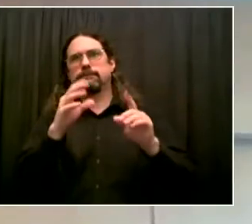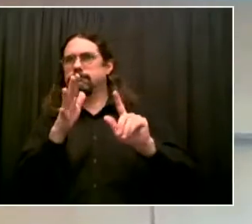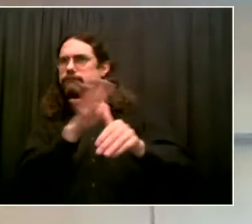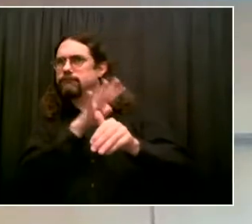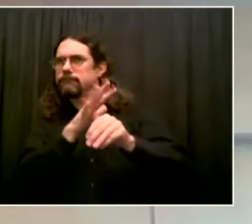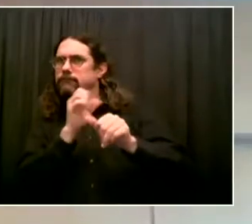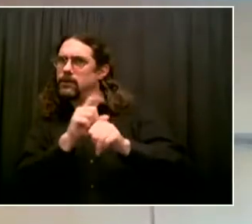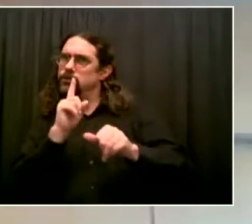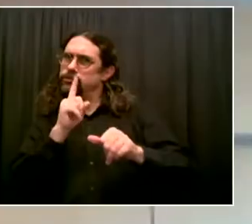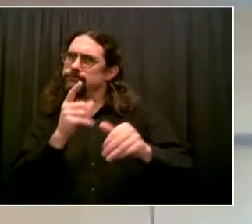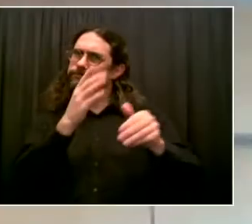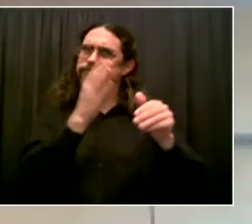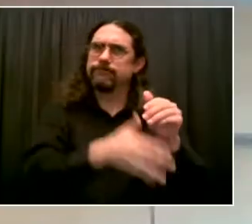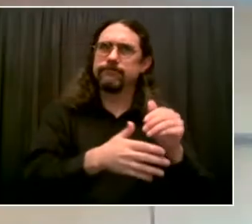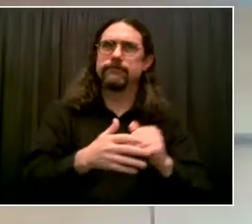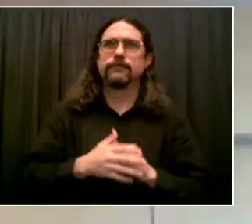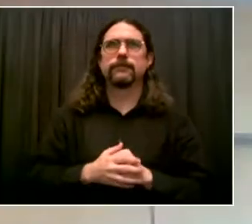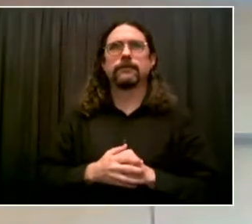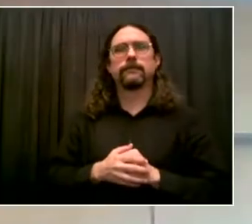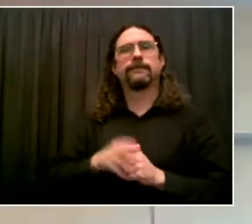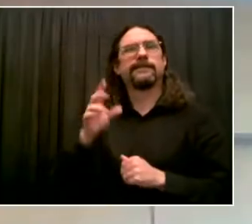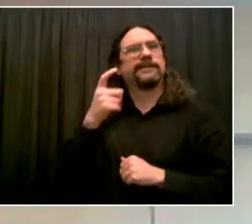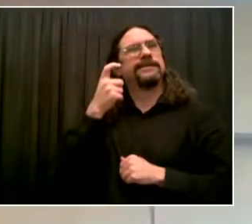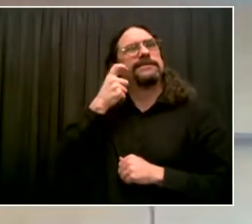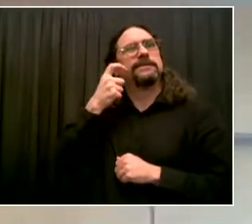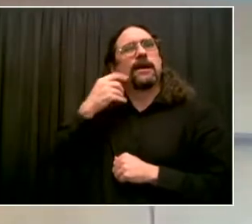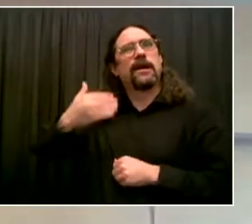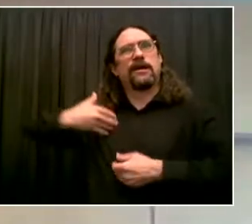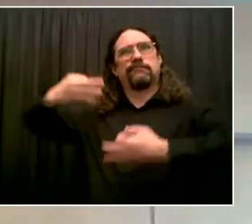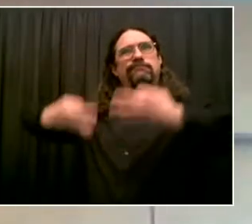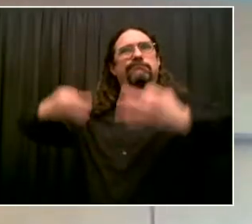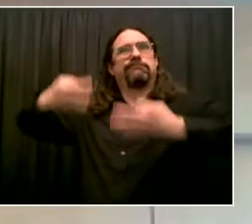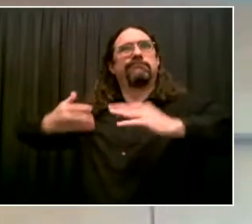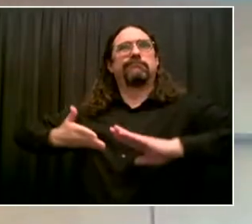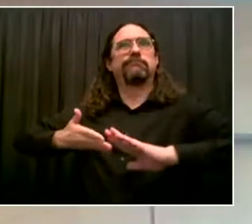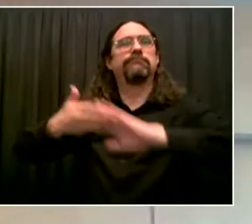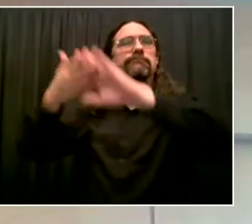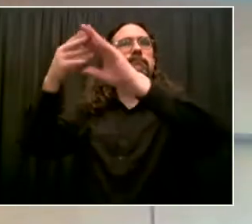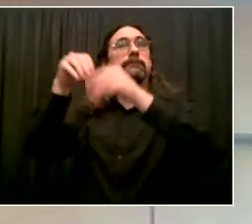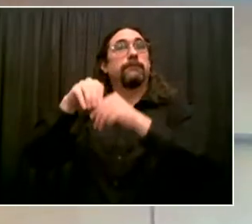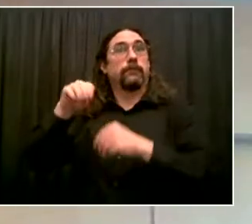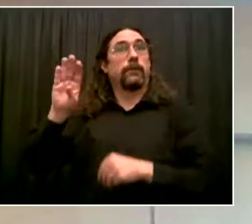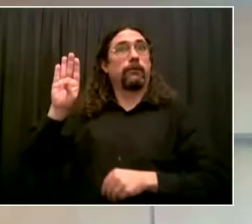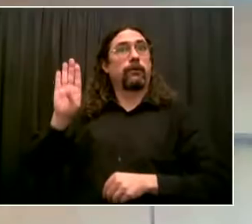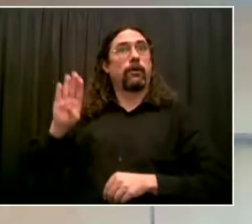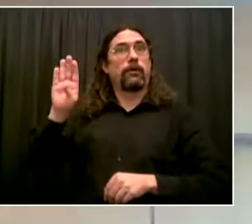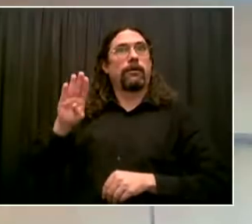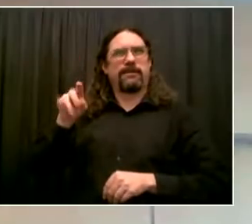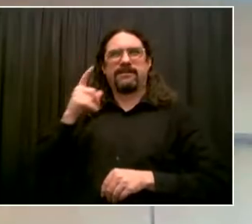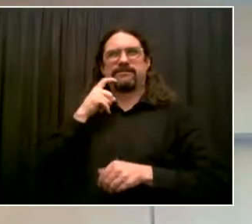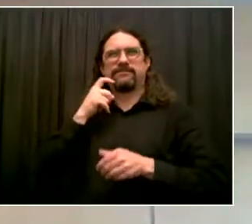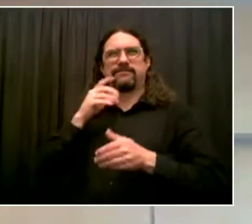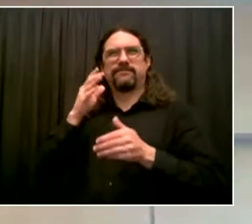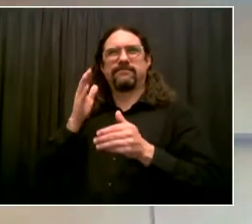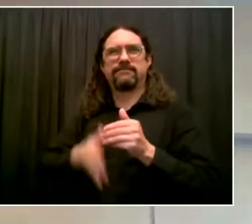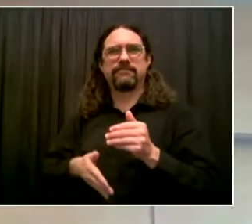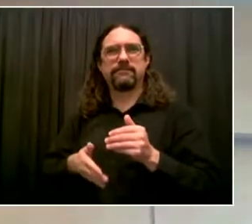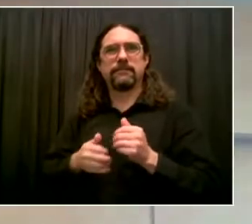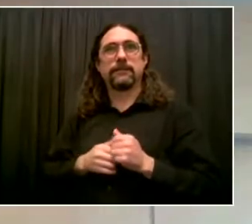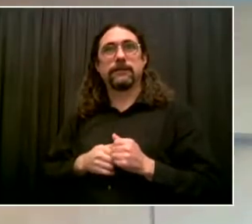JUST LAST WEEK WE HAD OUR FIRST TRIAL IN BROOKLYN THIS YEAR AND IN MANY, MANY MONTHS. IT WAS ALSO A GUN CASE.